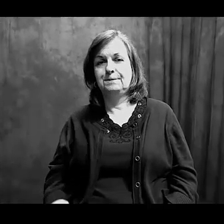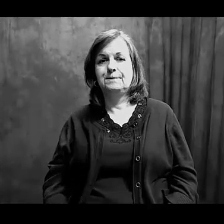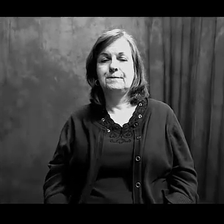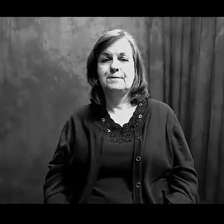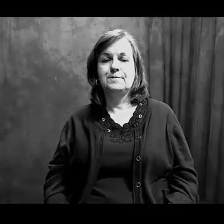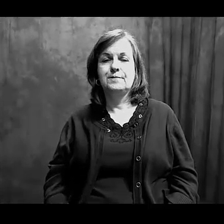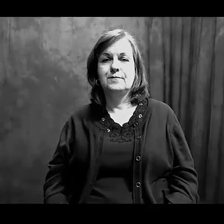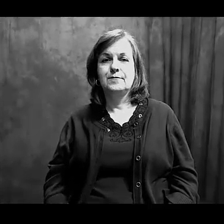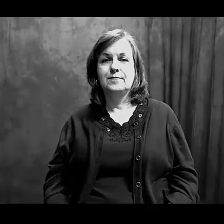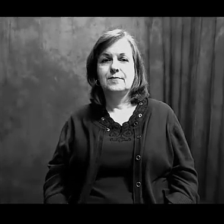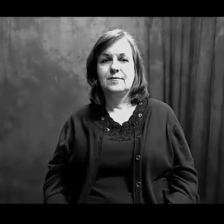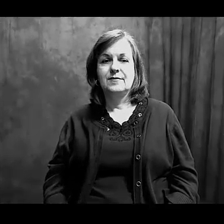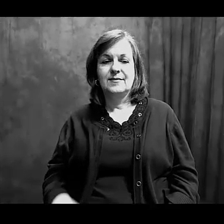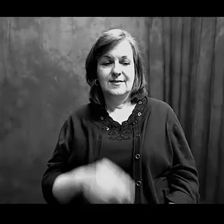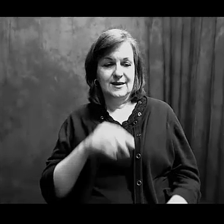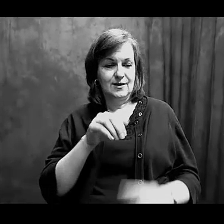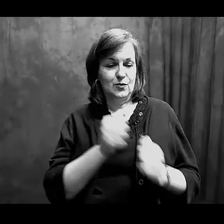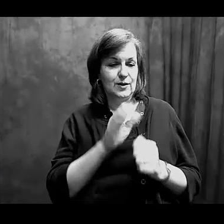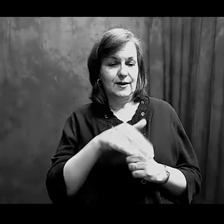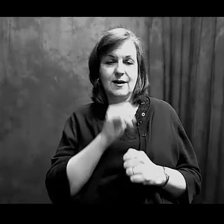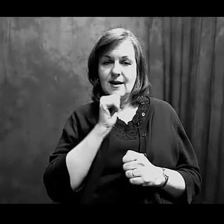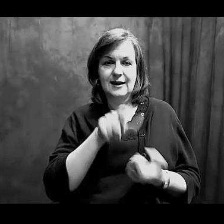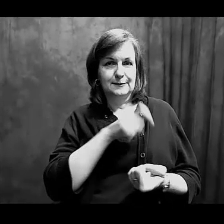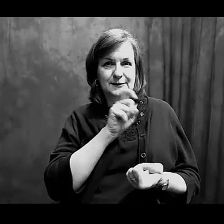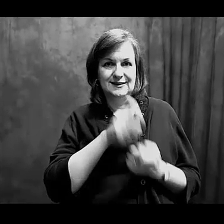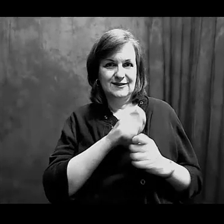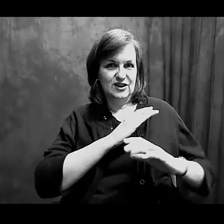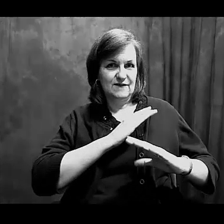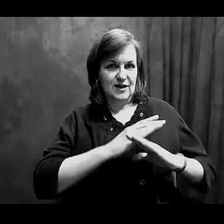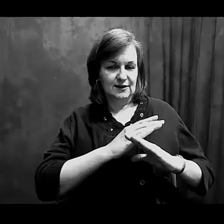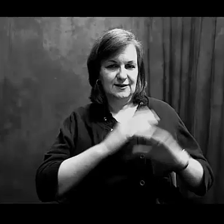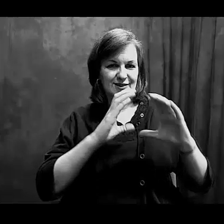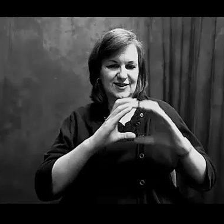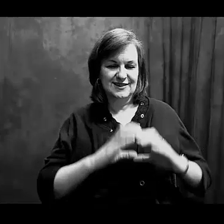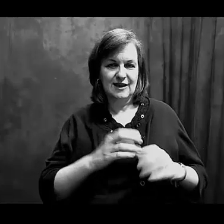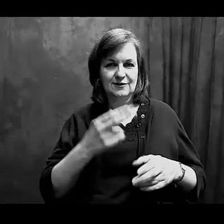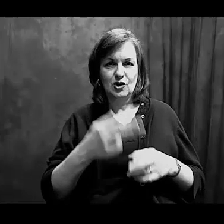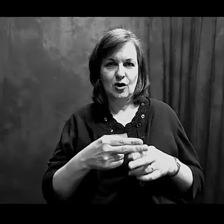the cells specific to nonspecific defense are phagocytes -- these are eaters